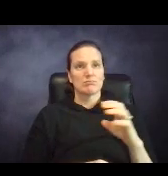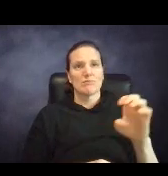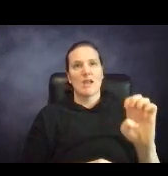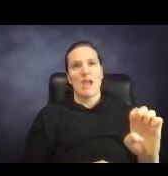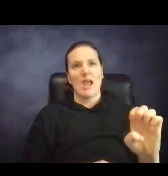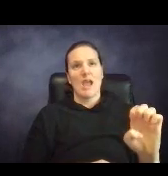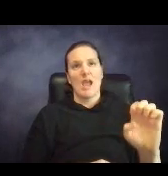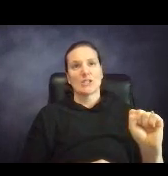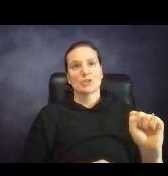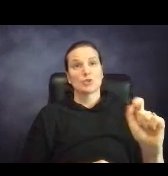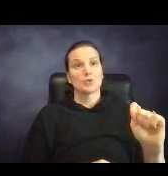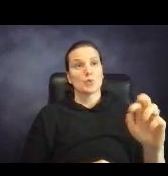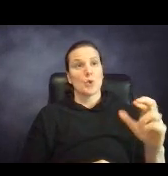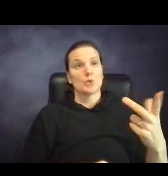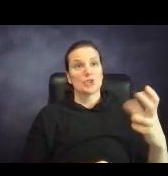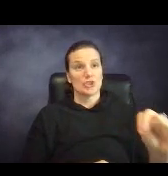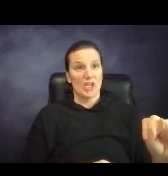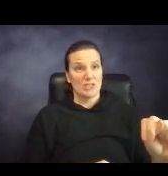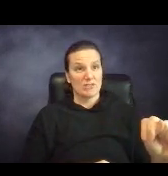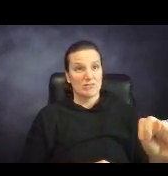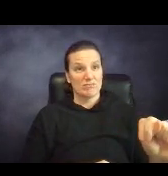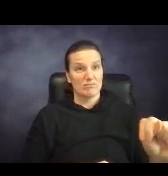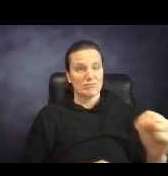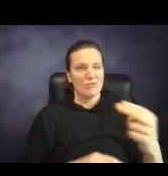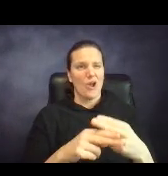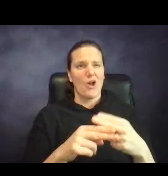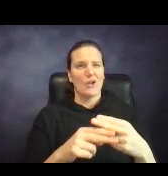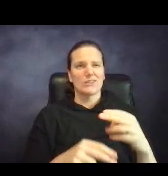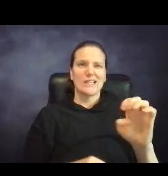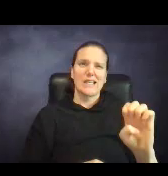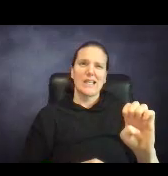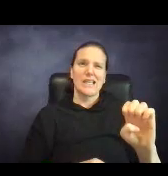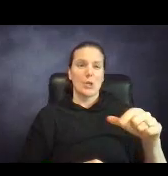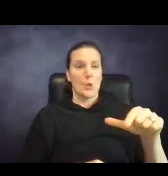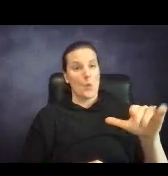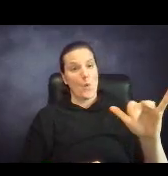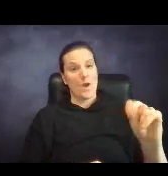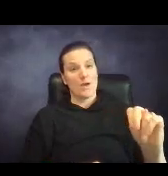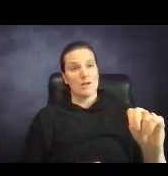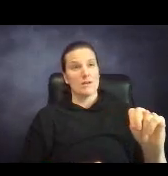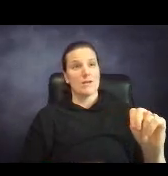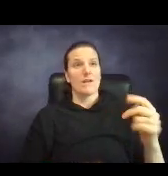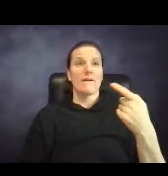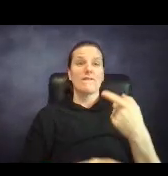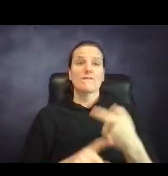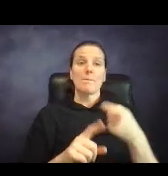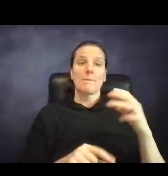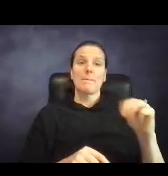This is conjugated equine estrogen. We'll talk about that. So it's made from mare urine. It is a synthetic, it's not identical